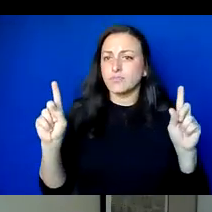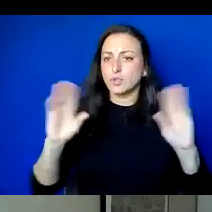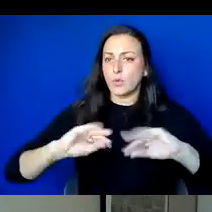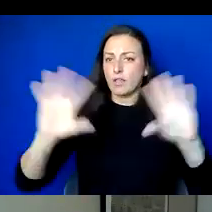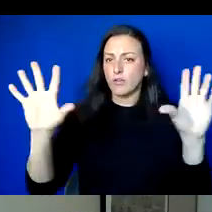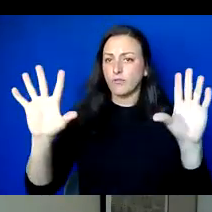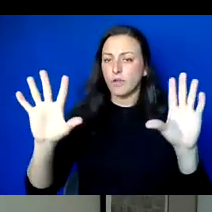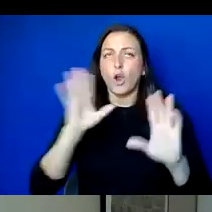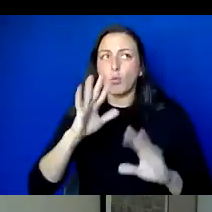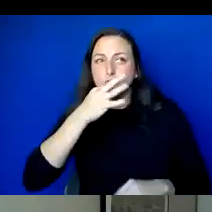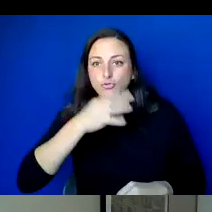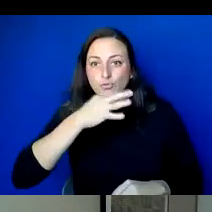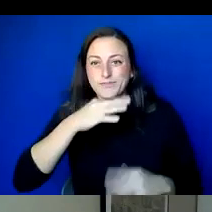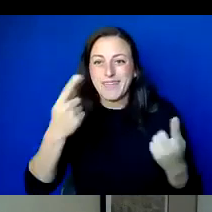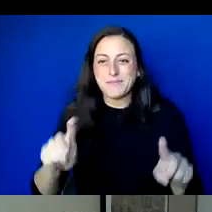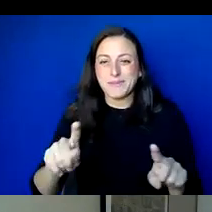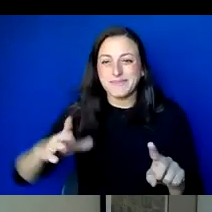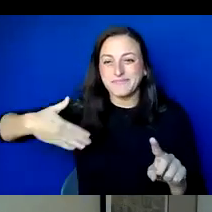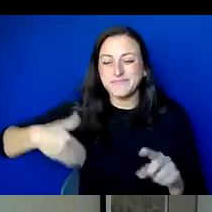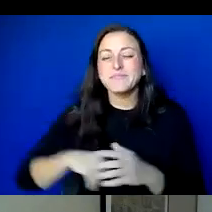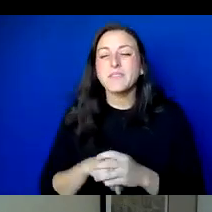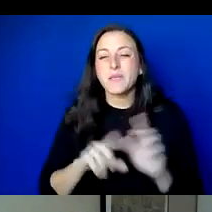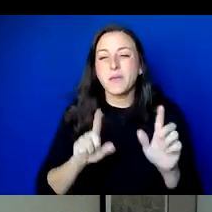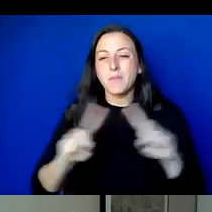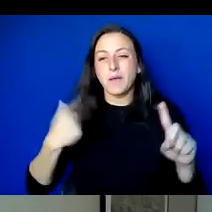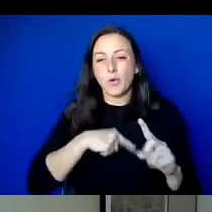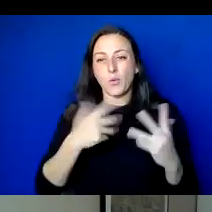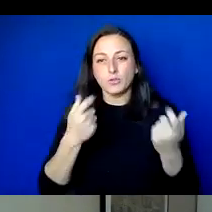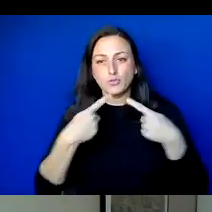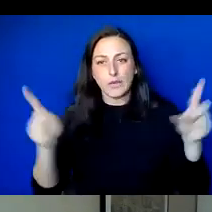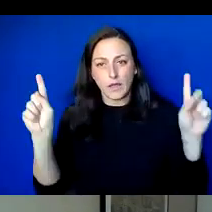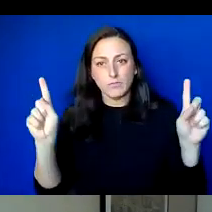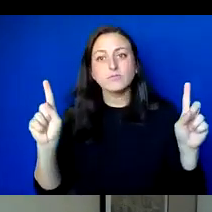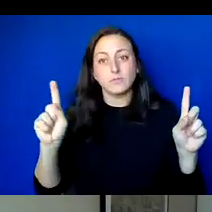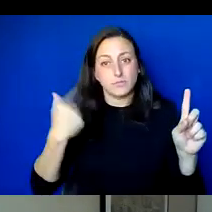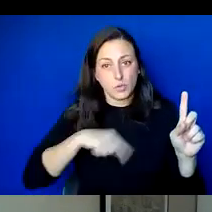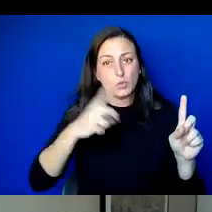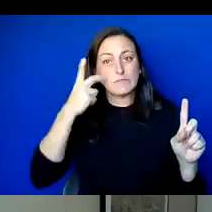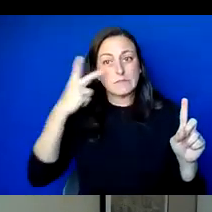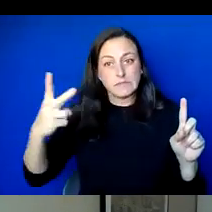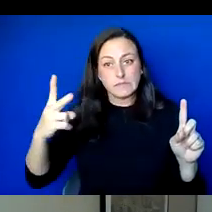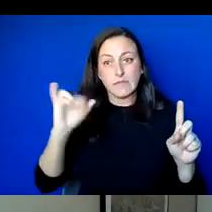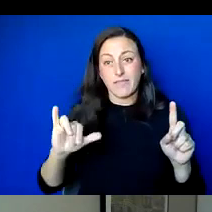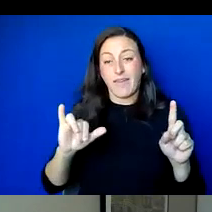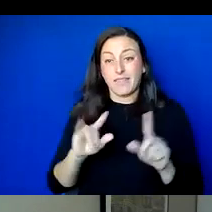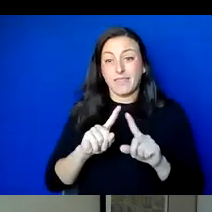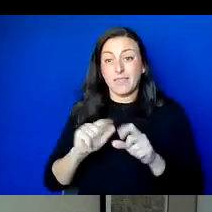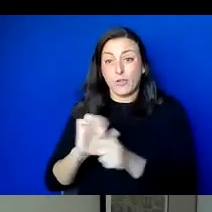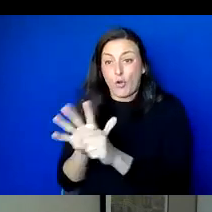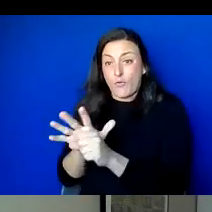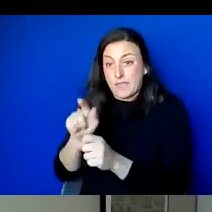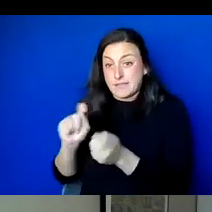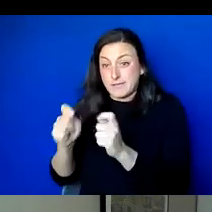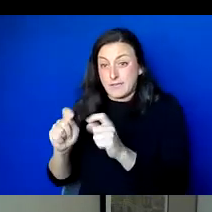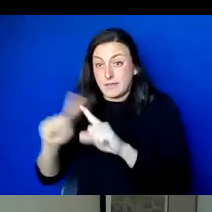coming shortly - saying that we have seen that the variant is not prevalent in Colorado at this time.